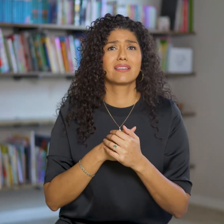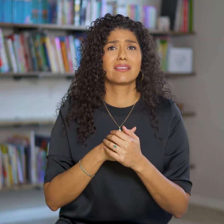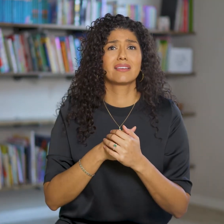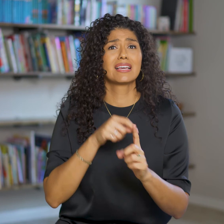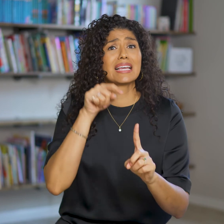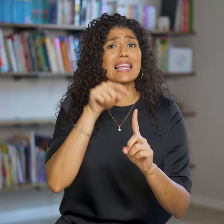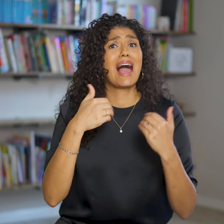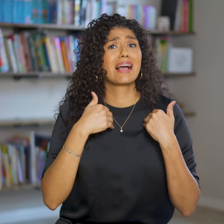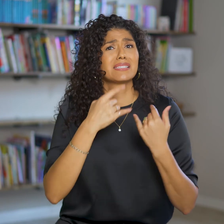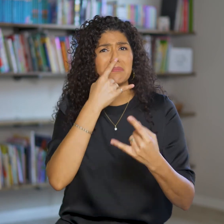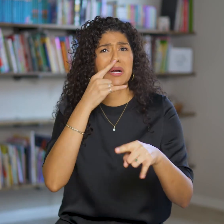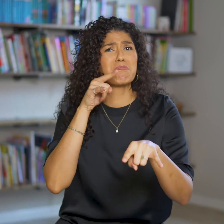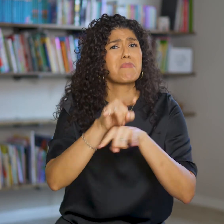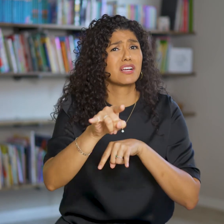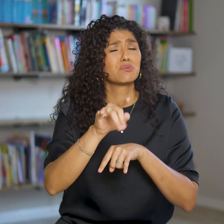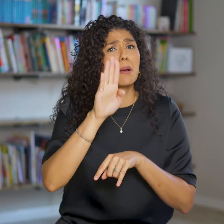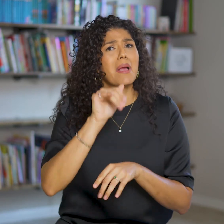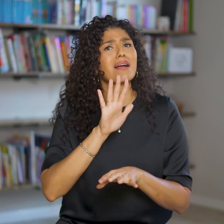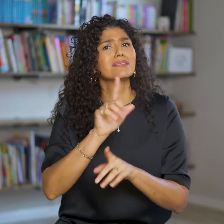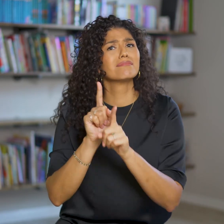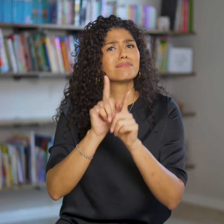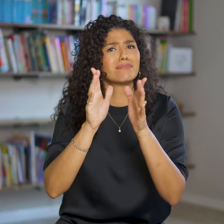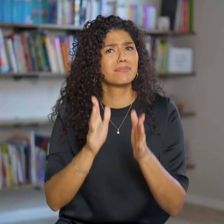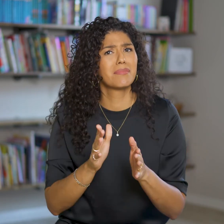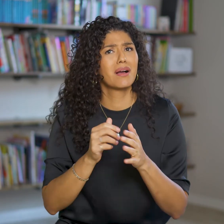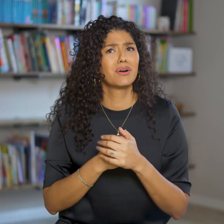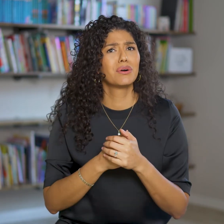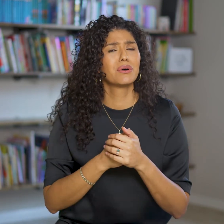David has been betrayed by his mentor,